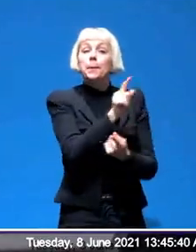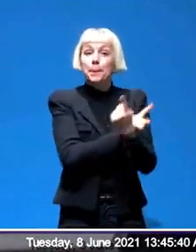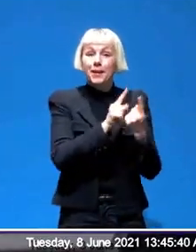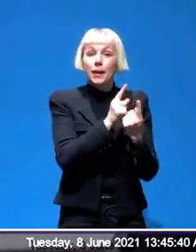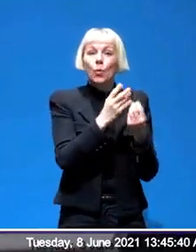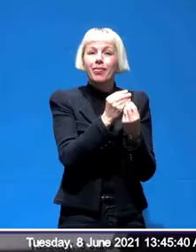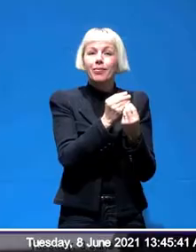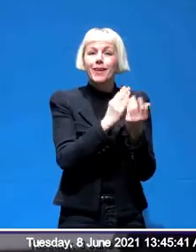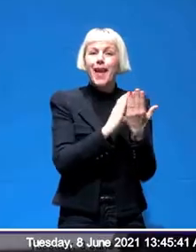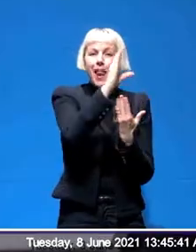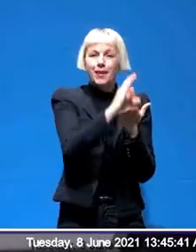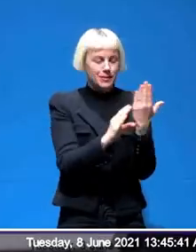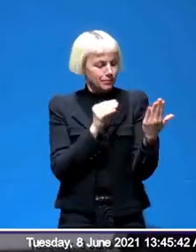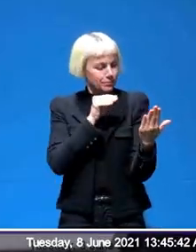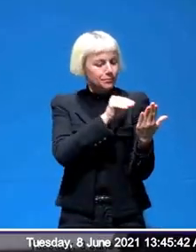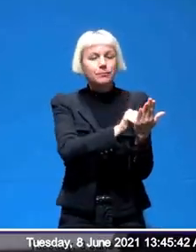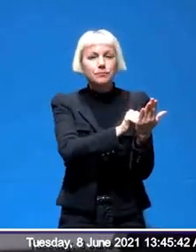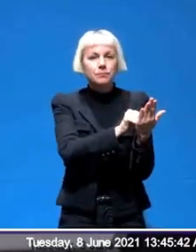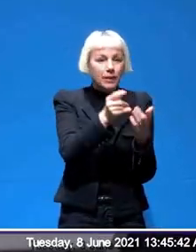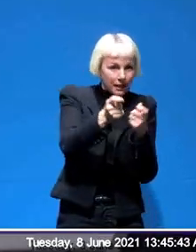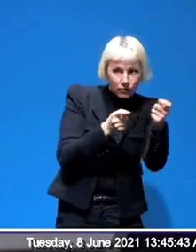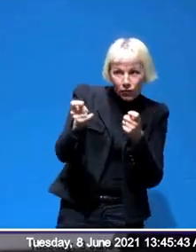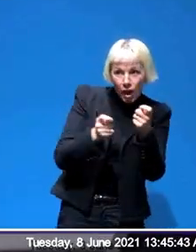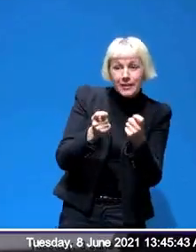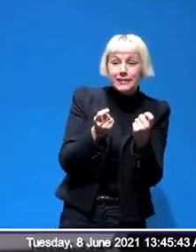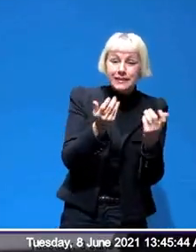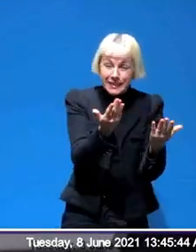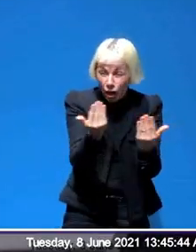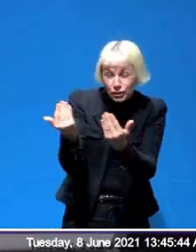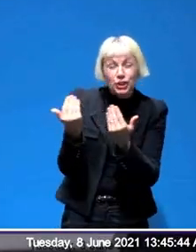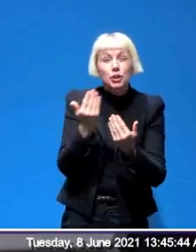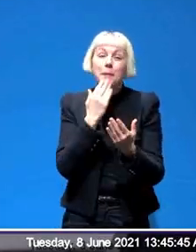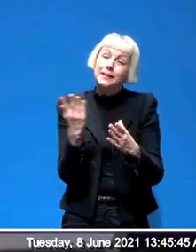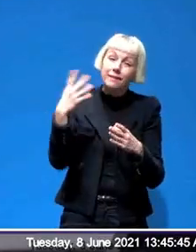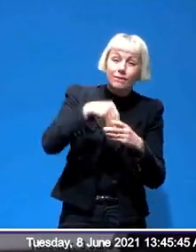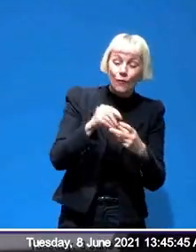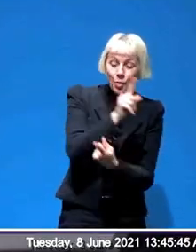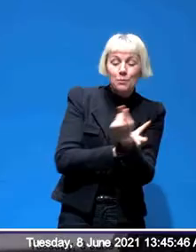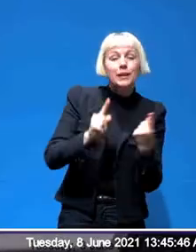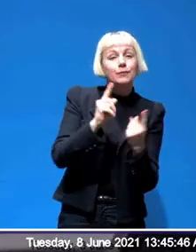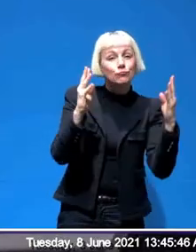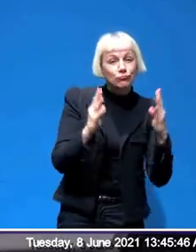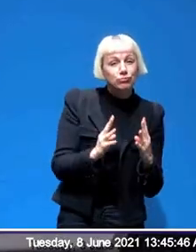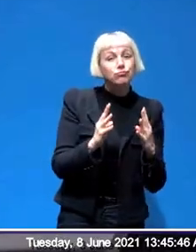and we encouraged people to participate, but it was --- yeah, I couldn't force